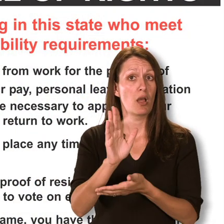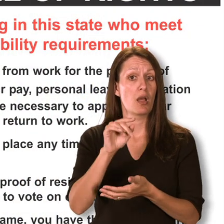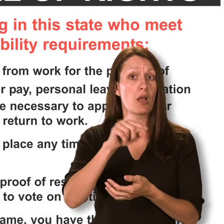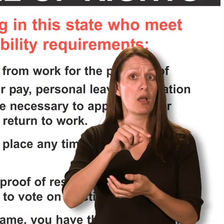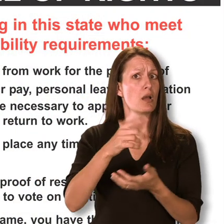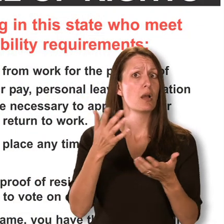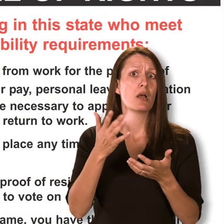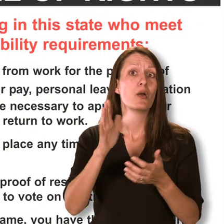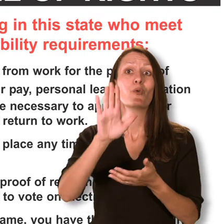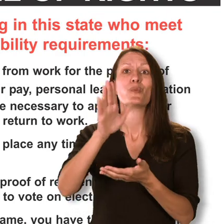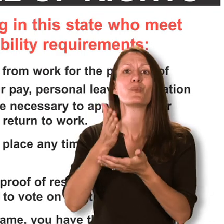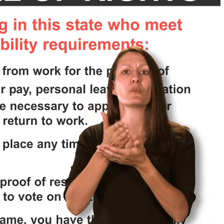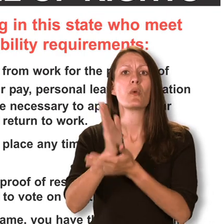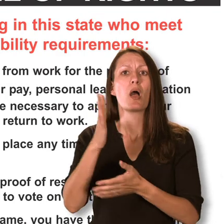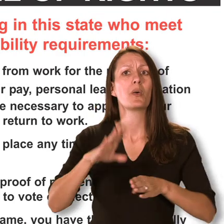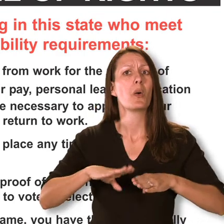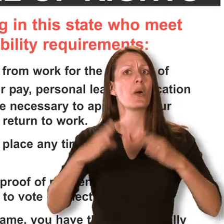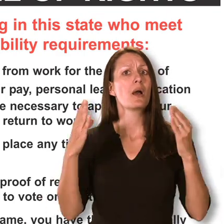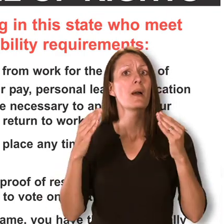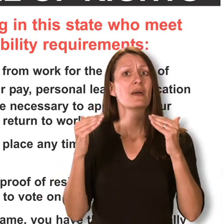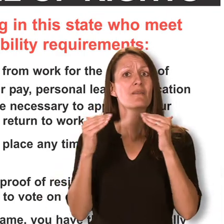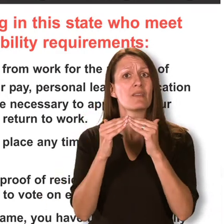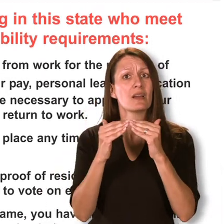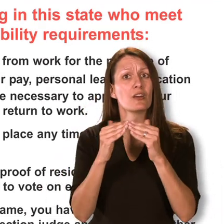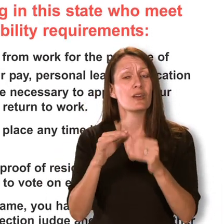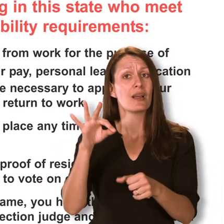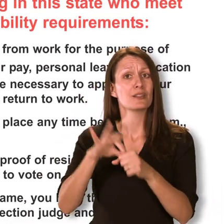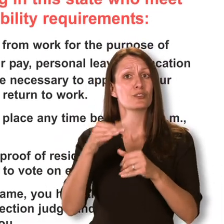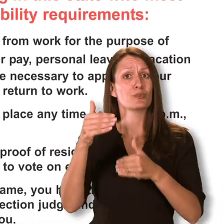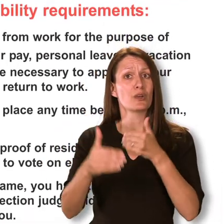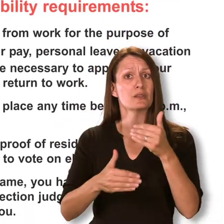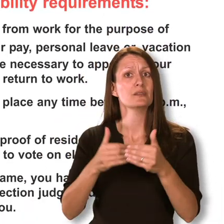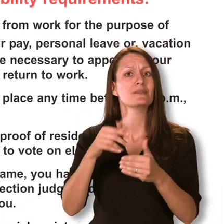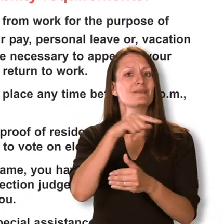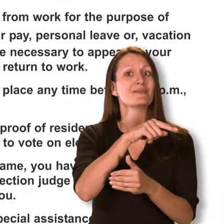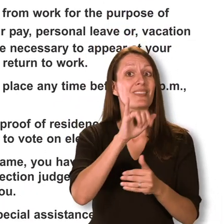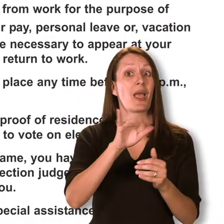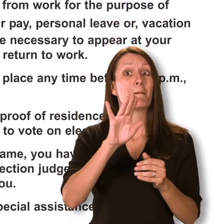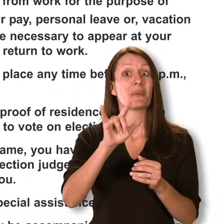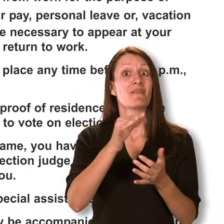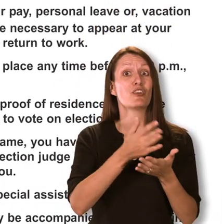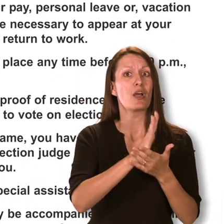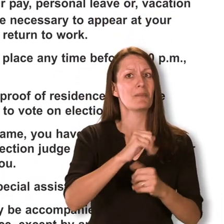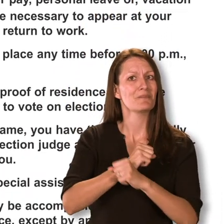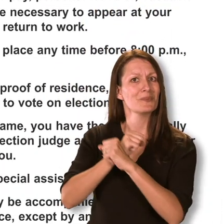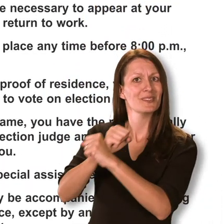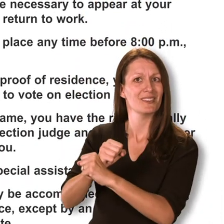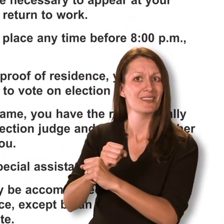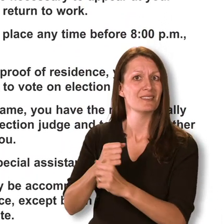to an open, fair election process.